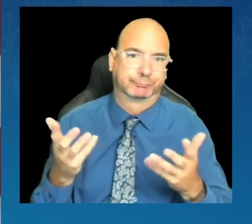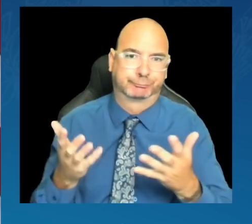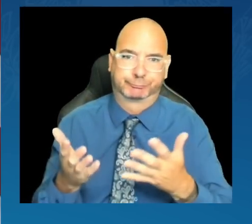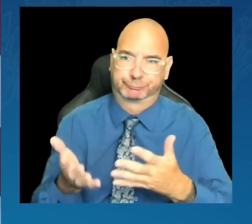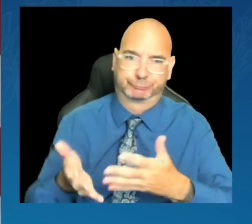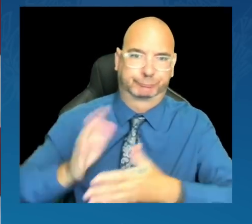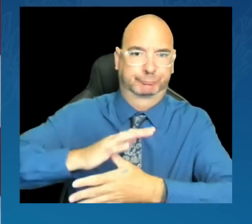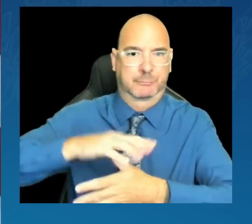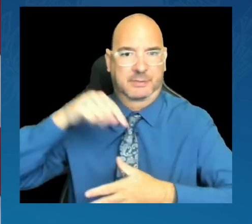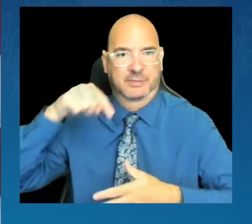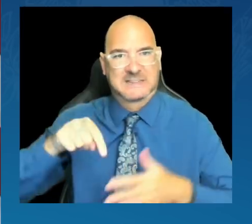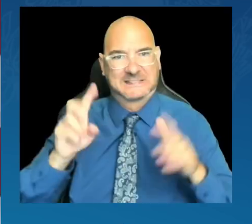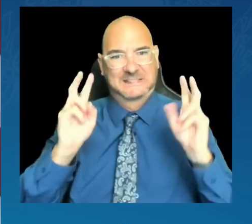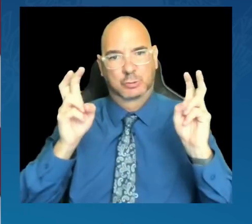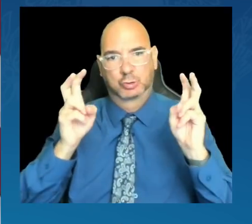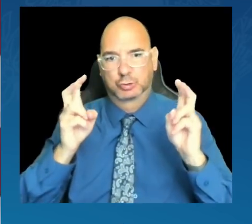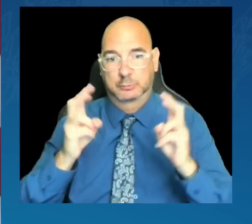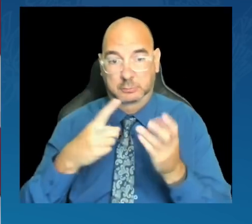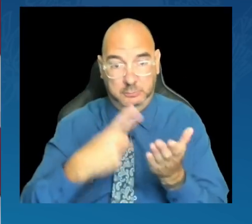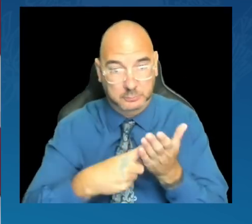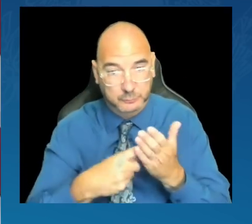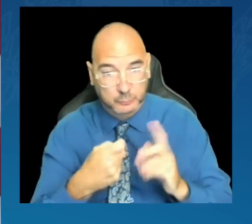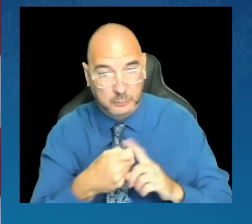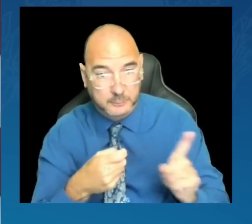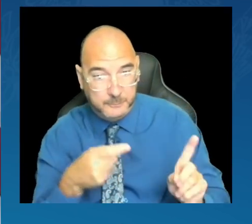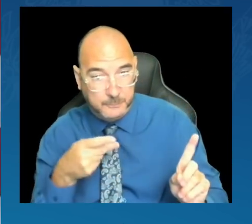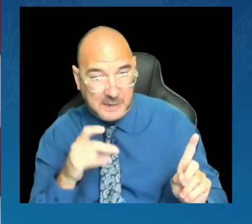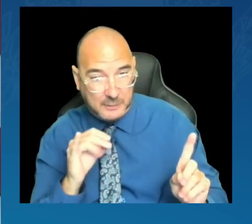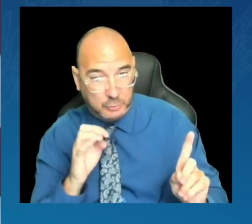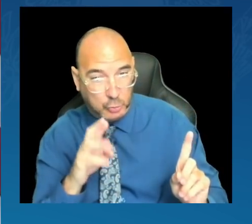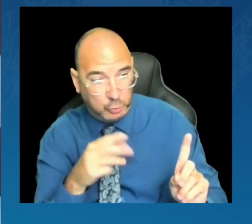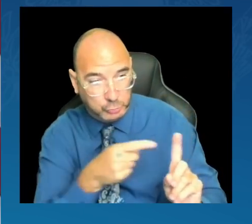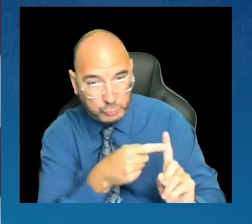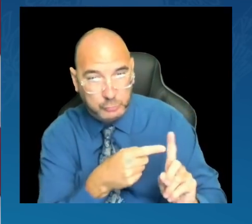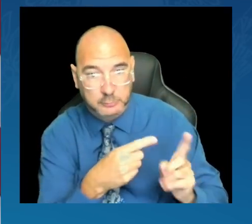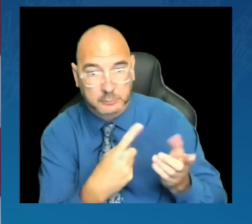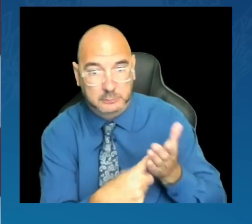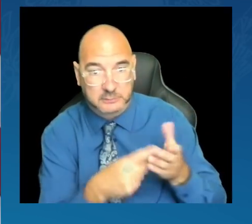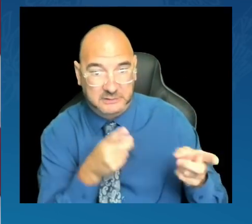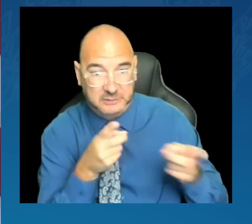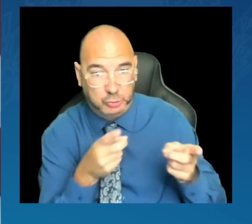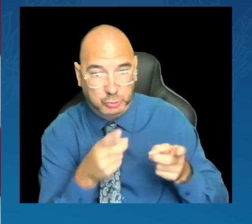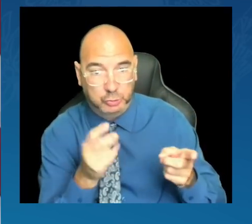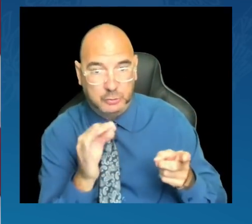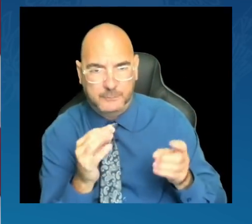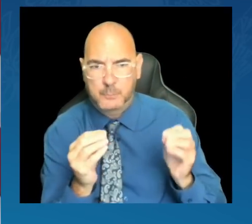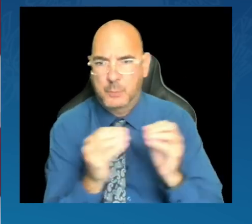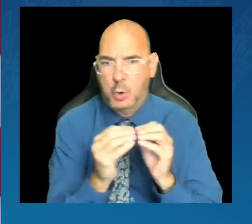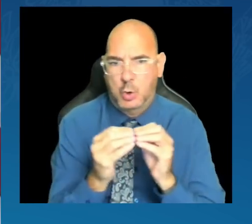one of the more publicized and well-known cases,